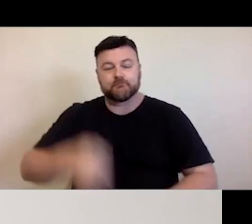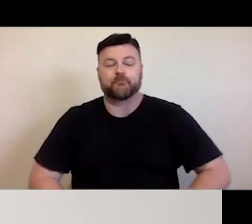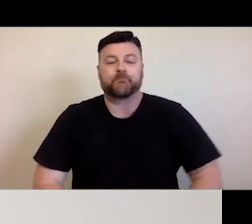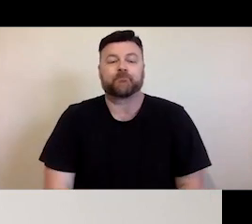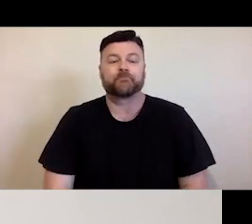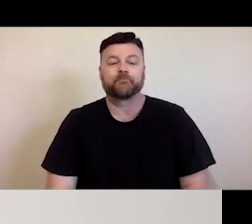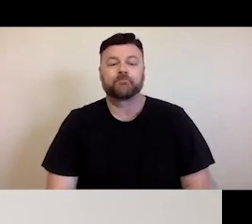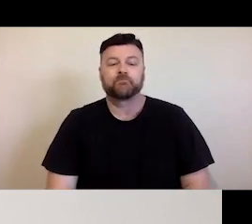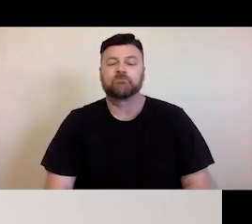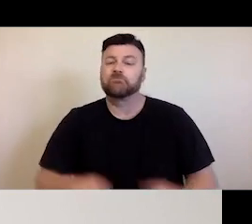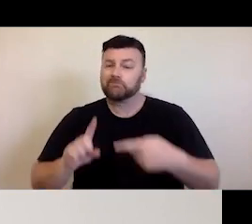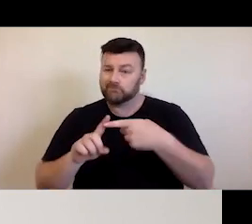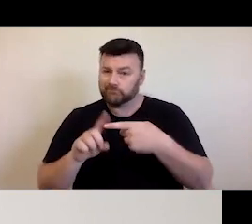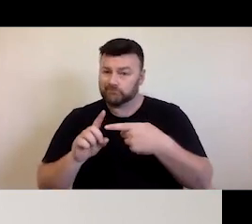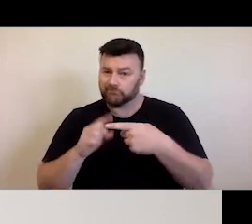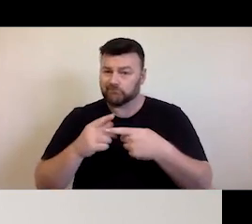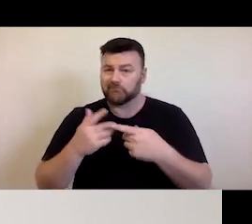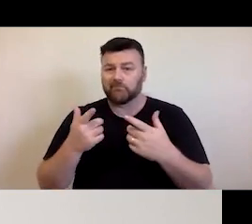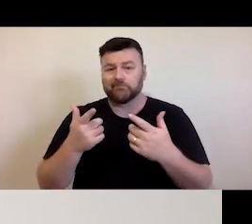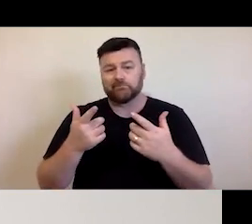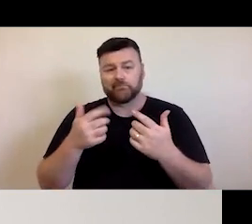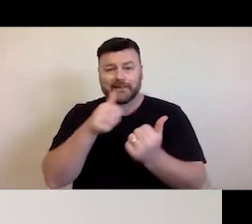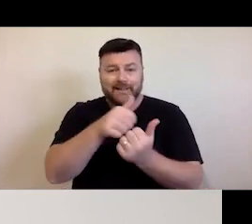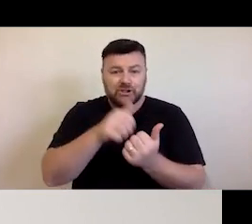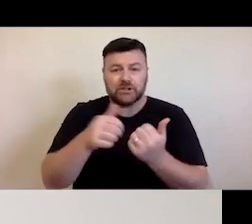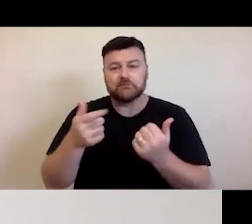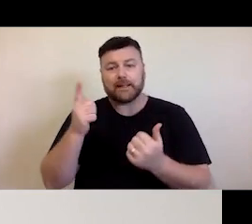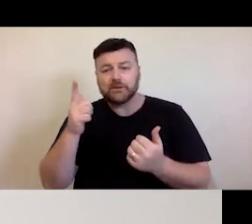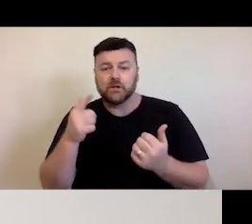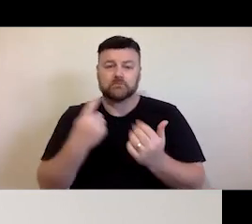Regarding teaching role - some cultures are well practised at